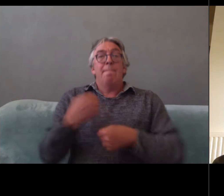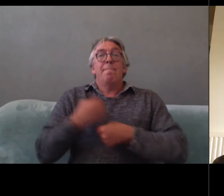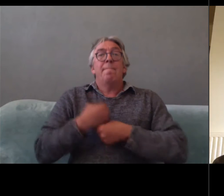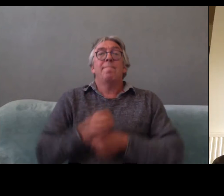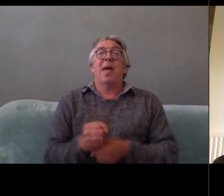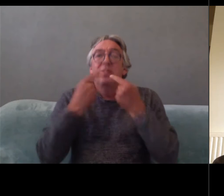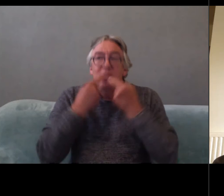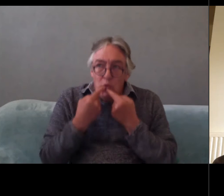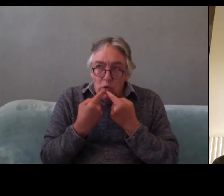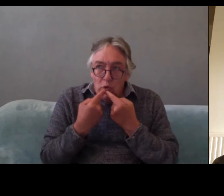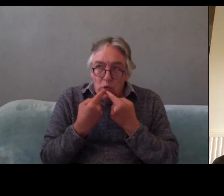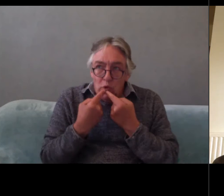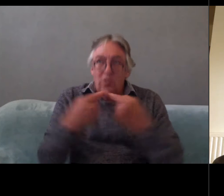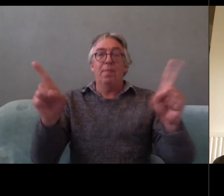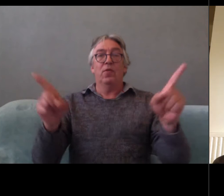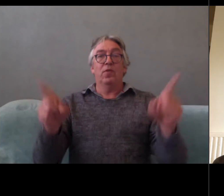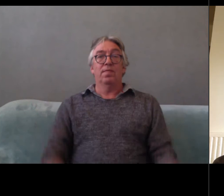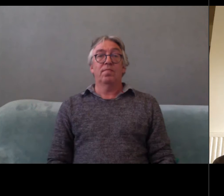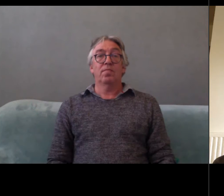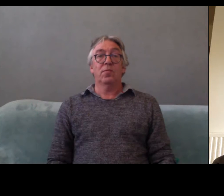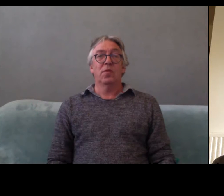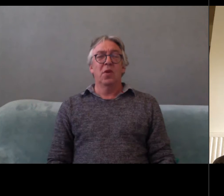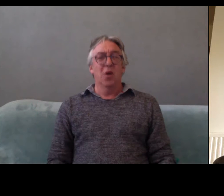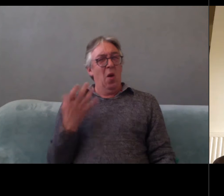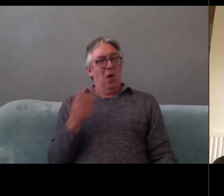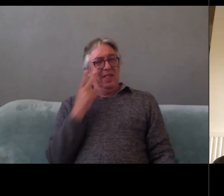by the secretary general of the United Nations.